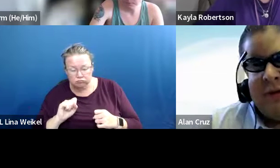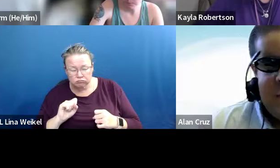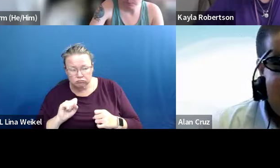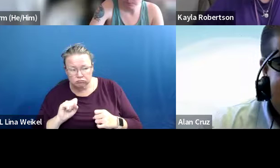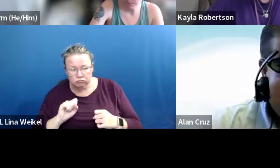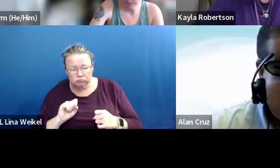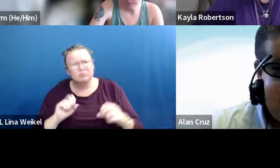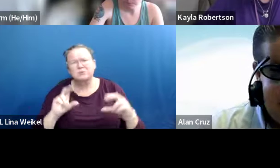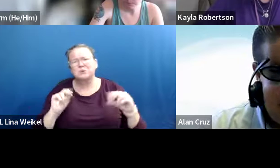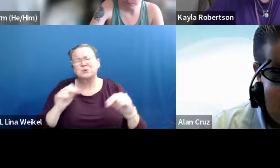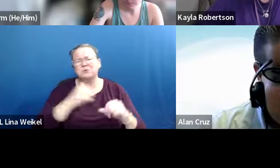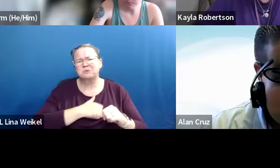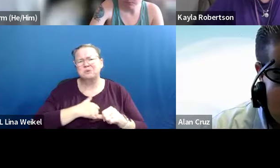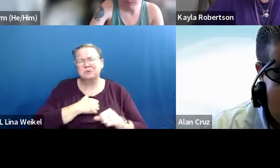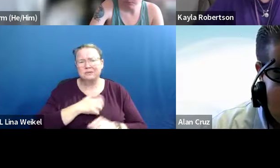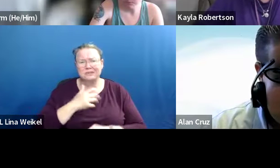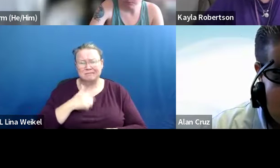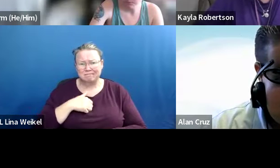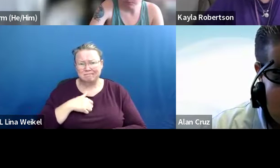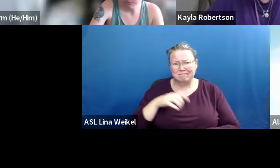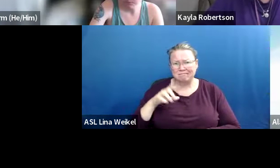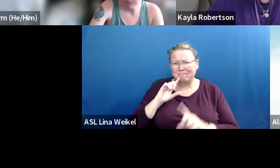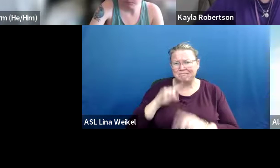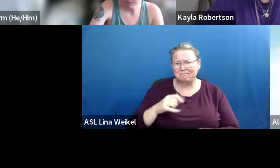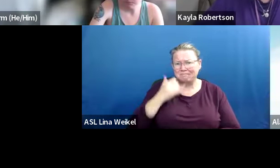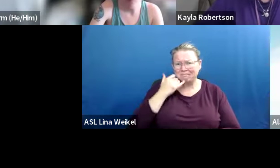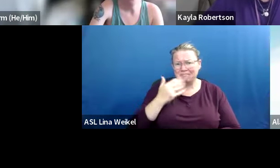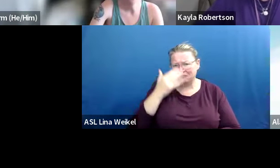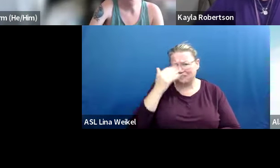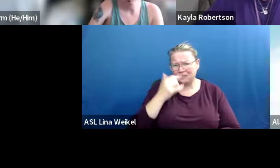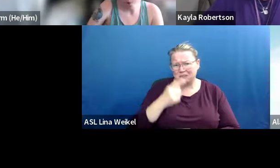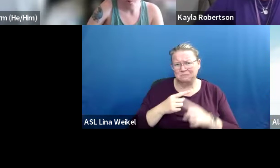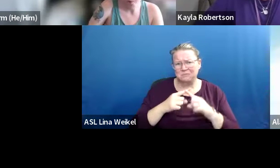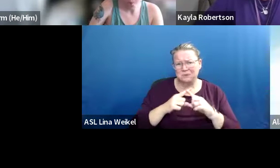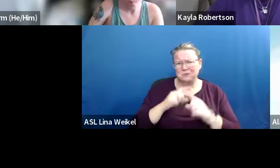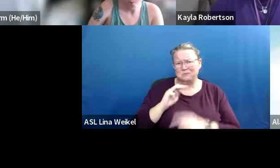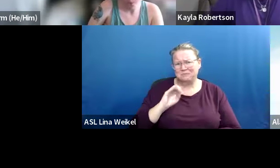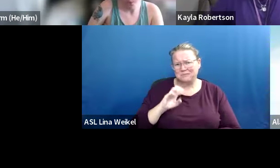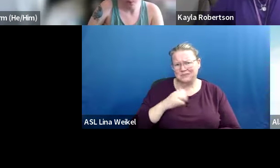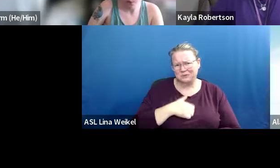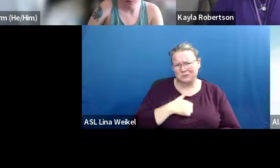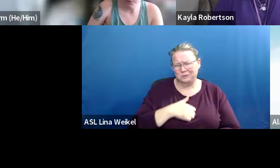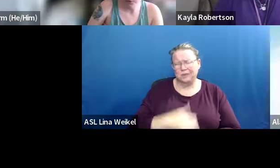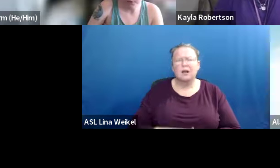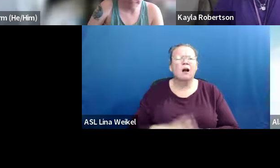Cherine Bentlley: No, I'm sorry I had actually picked up a call, and I didn't put the put my mic on mute. I do apologize. Harm (He/Him): Oh, it's okay